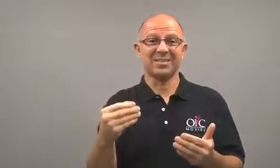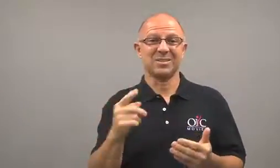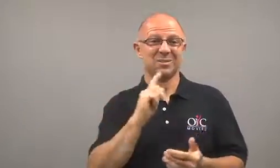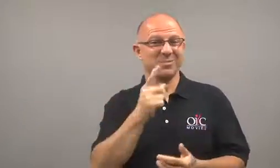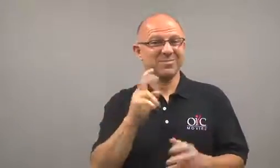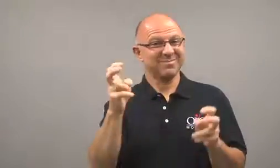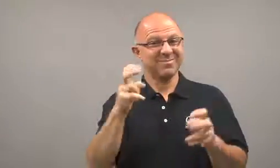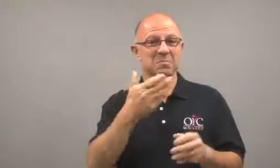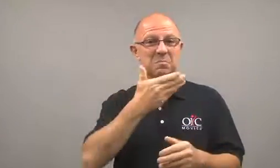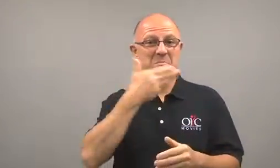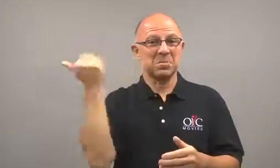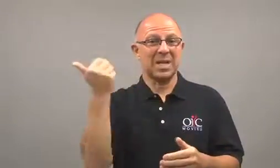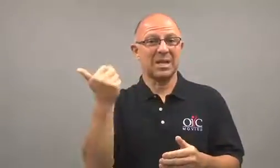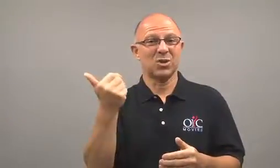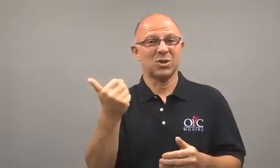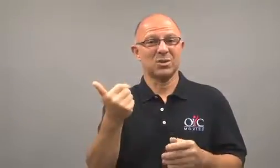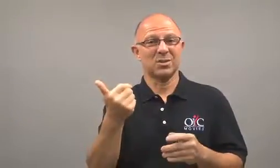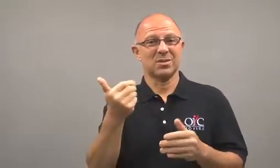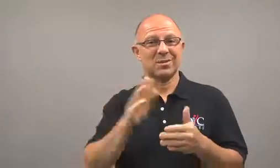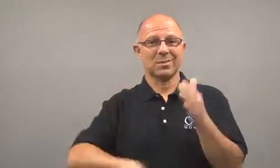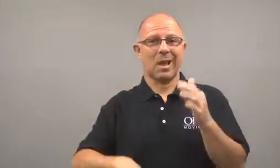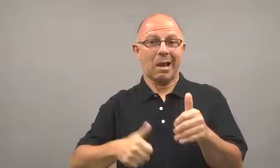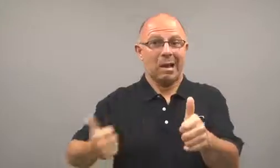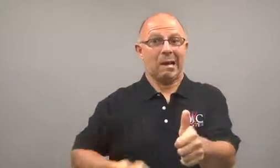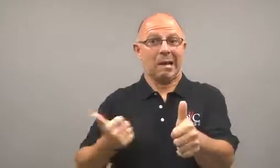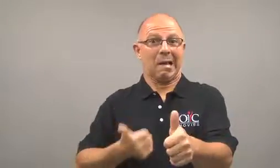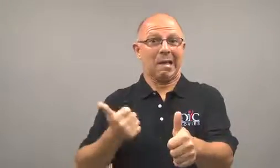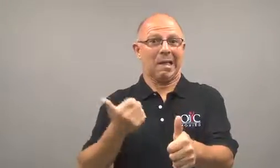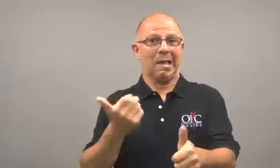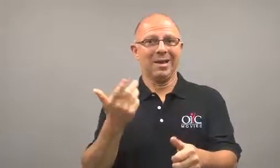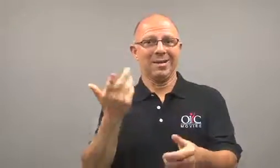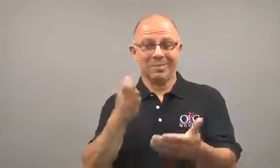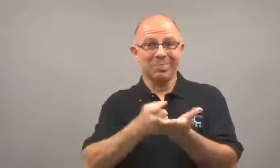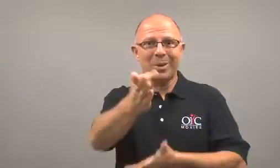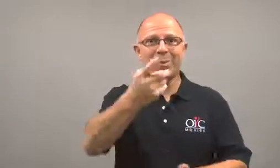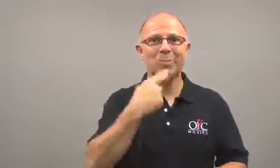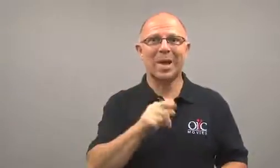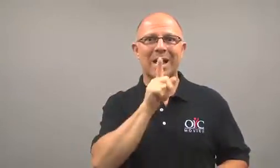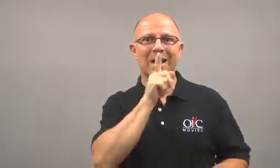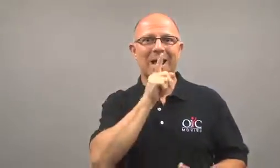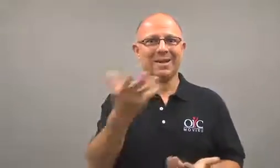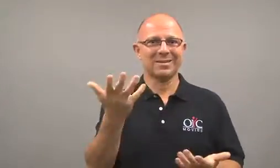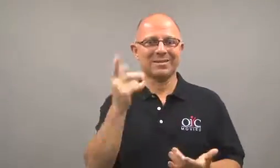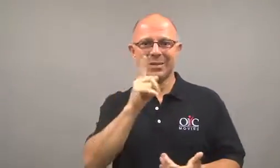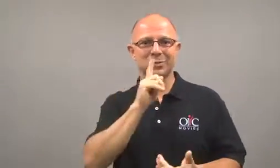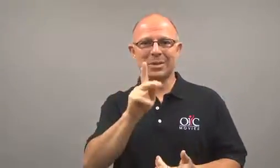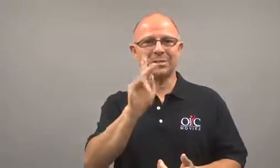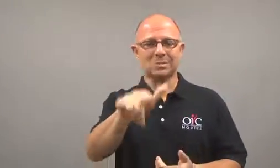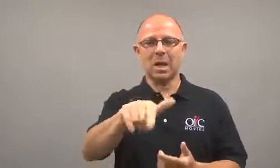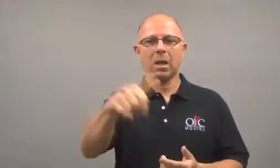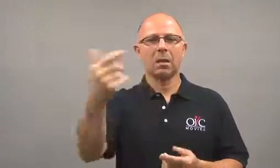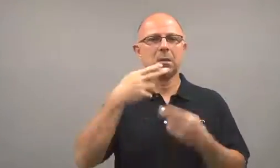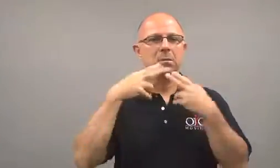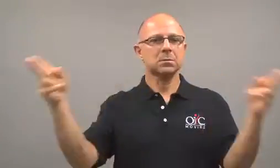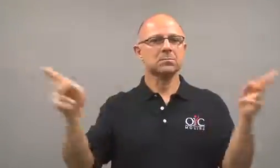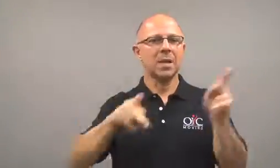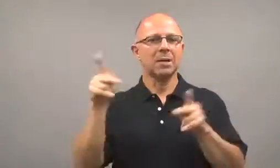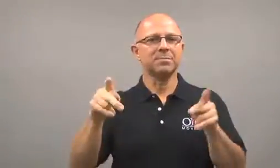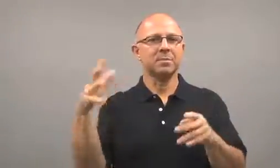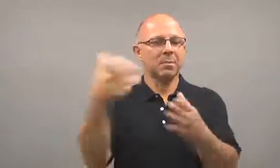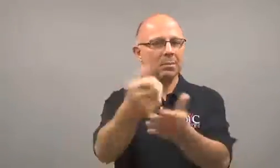It's better than chasing bad guys through red lights